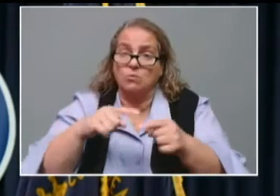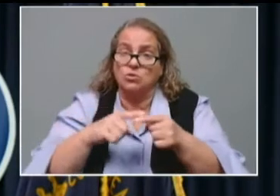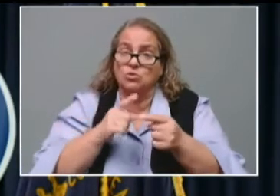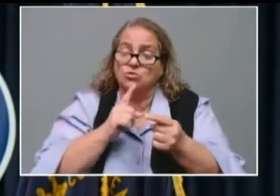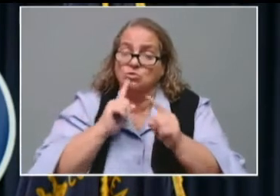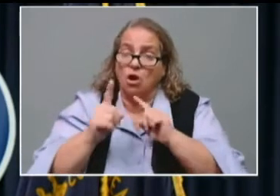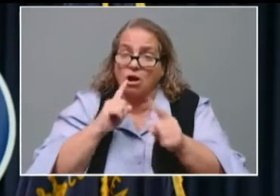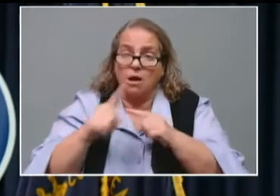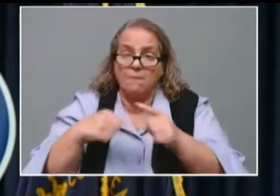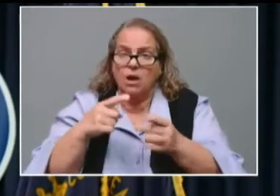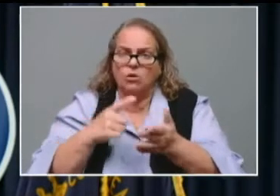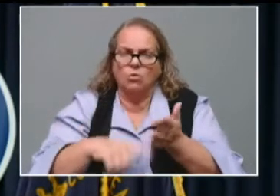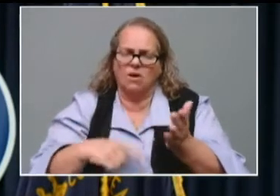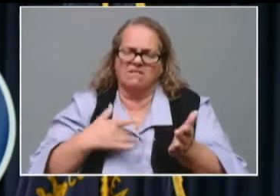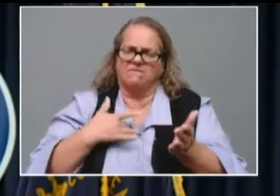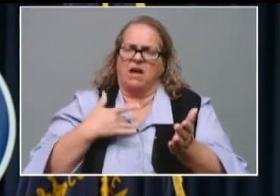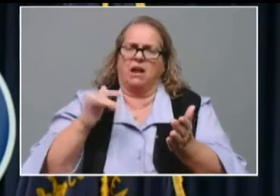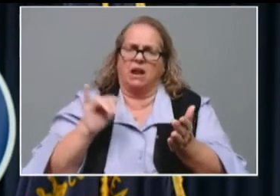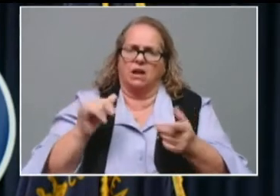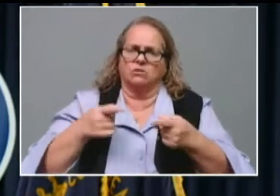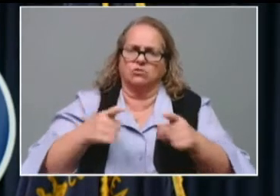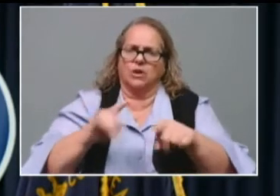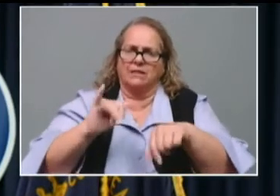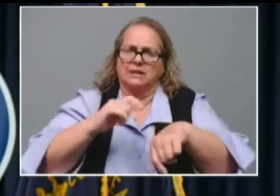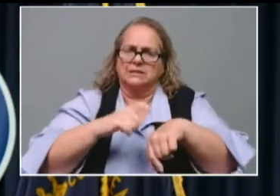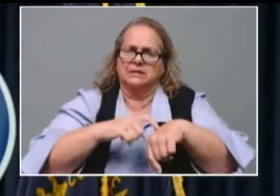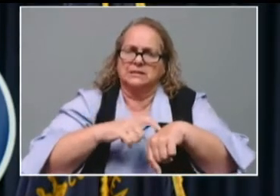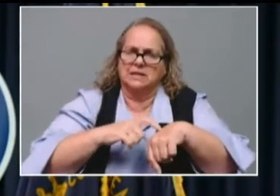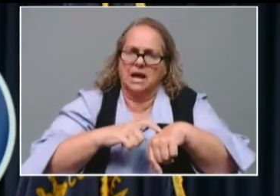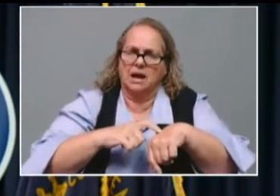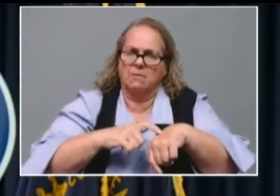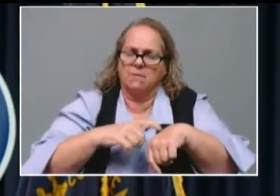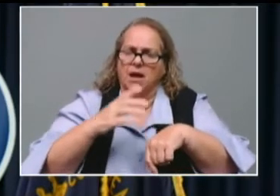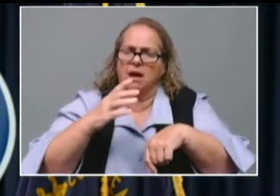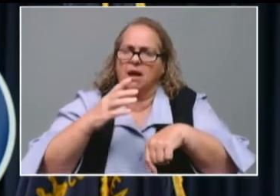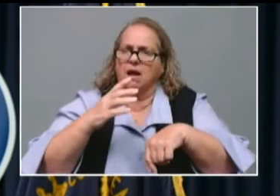and what your calling is at the most difficult time. It's going to serve as